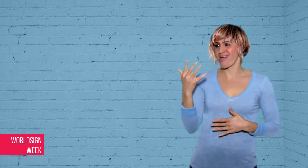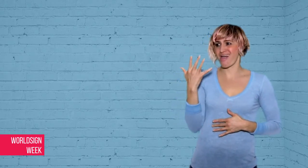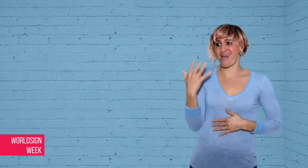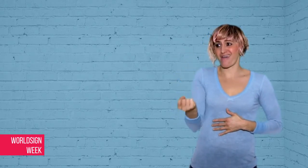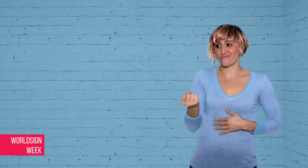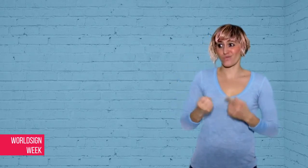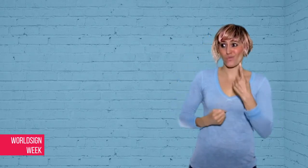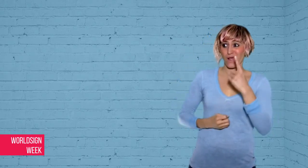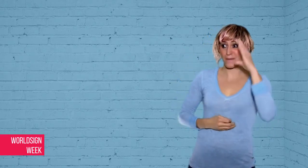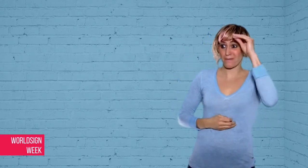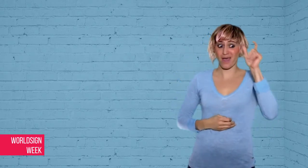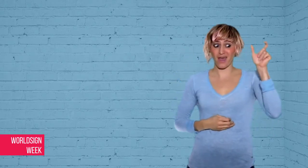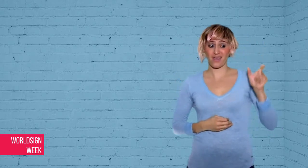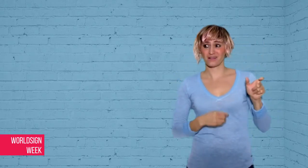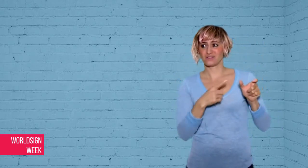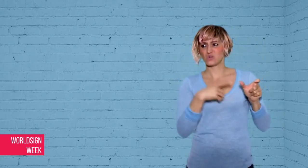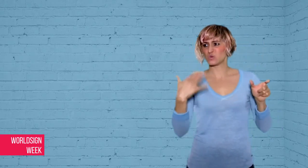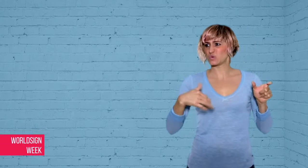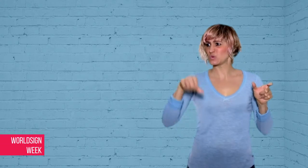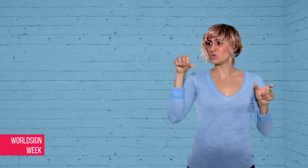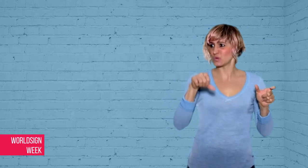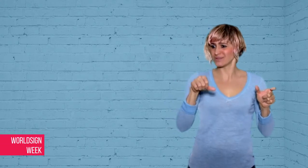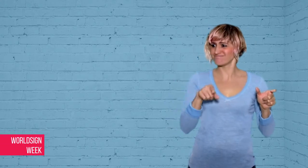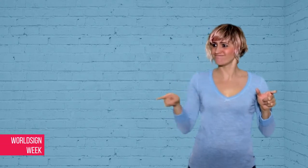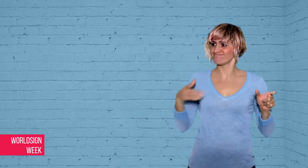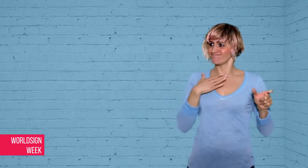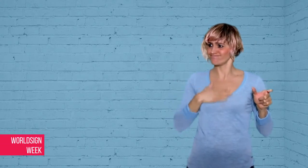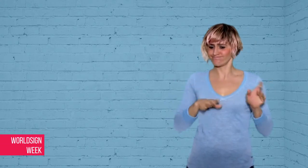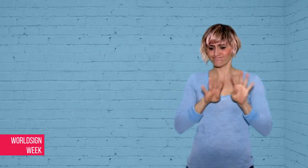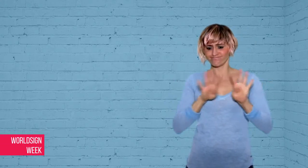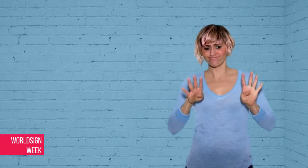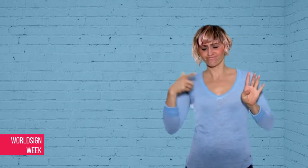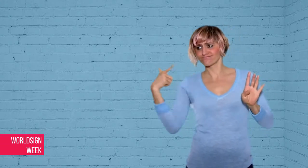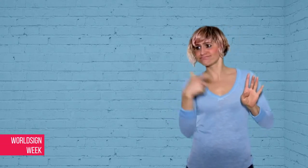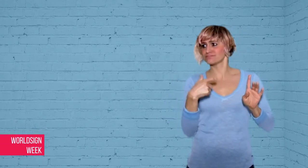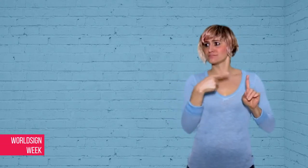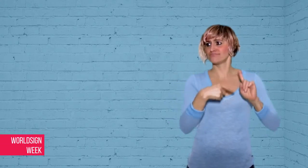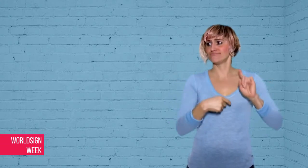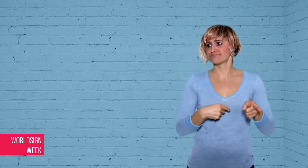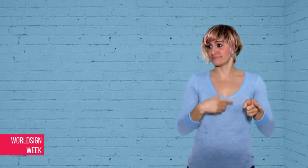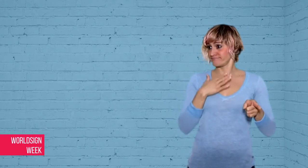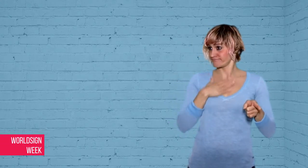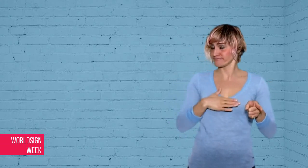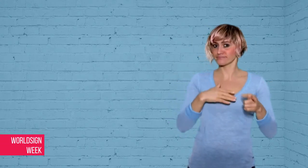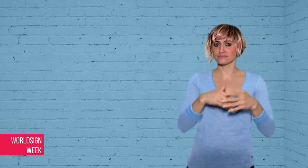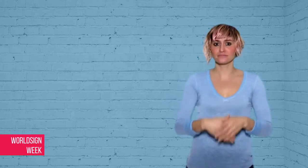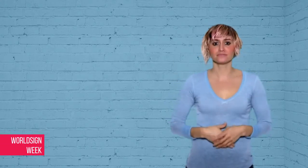can have squad firing for this convict.